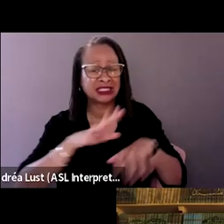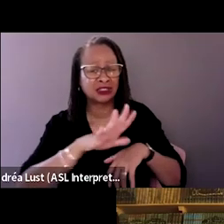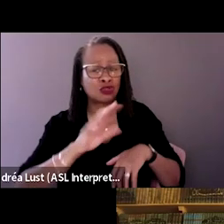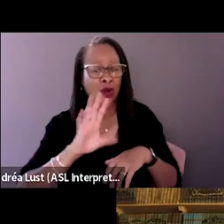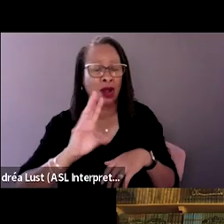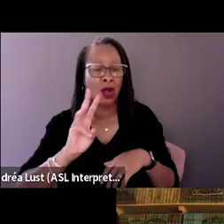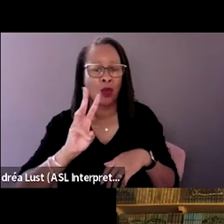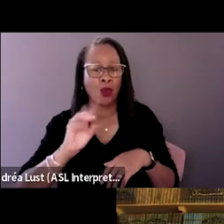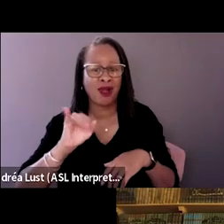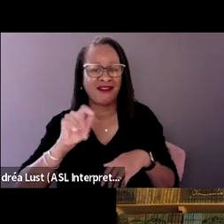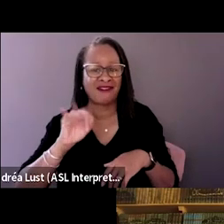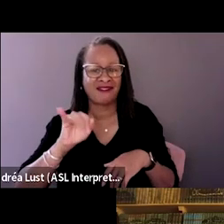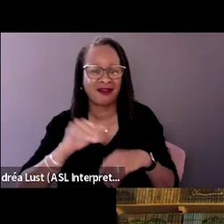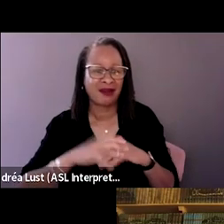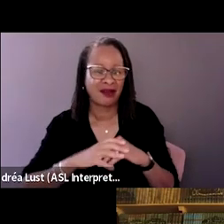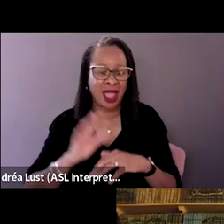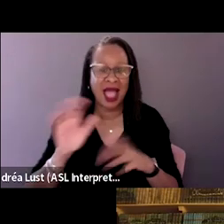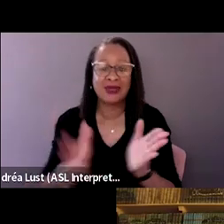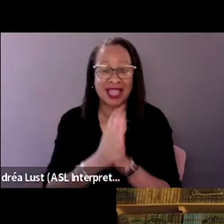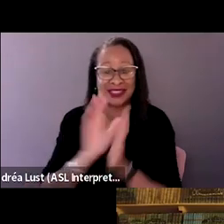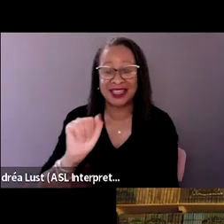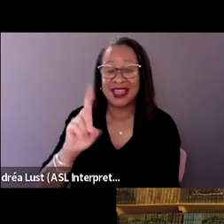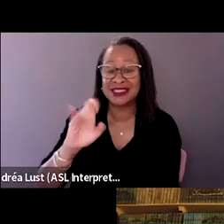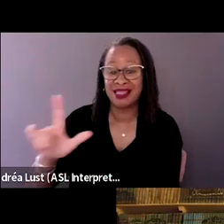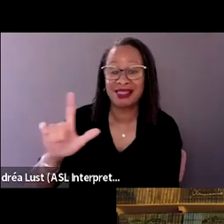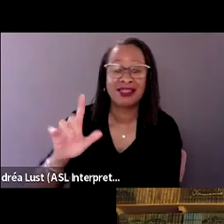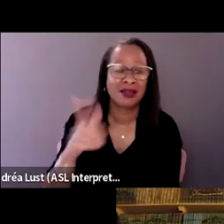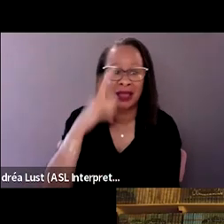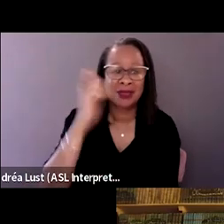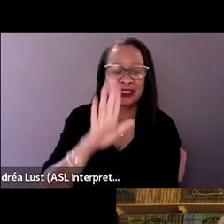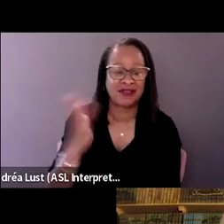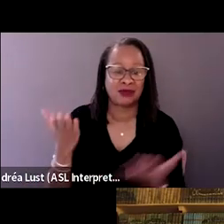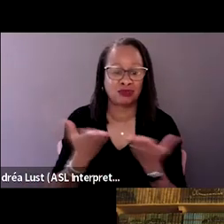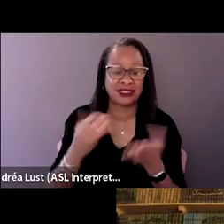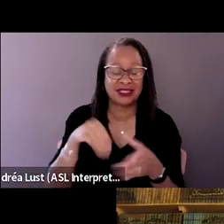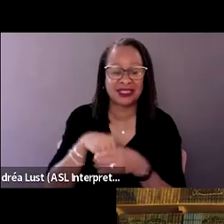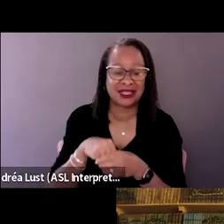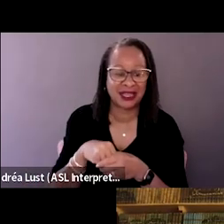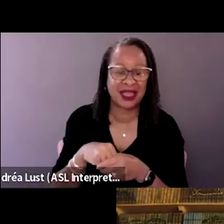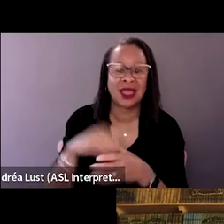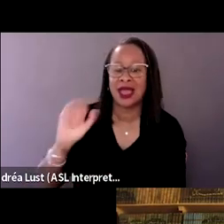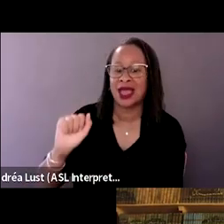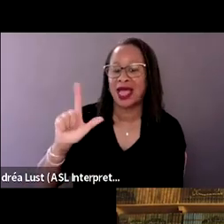Oh, I'm sorry, I was asking Adel because yeah, because of his presence in Al Jazeera and festivals.